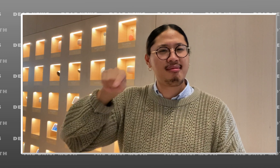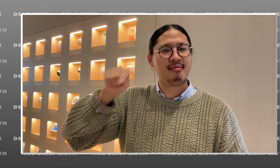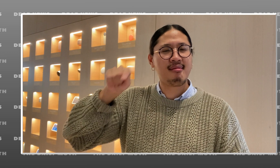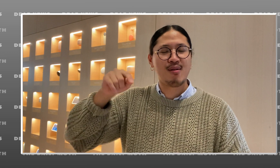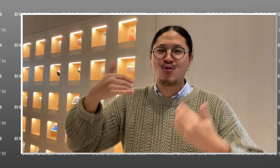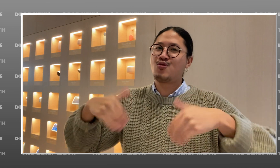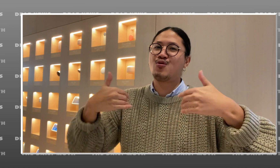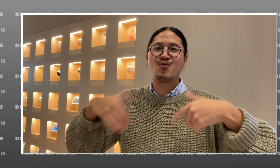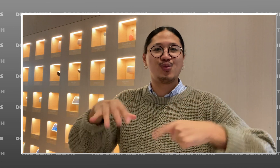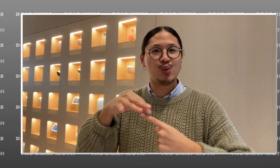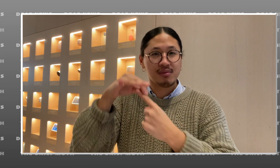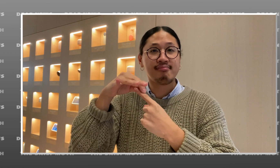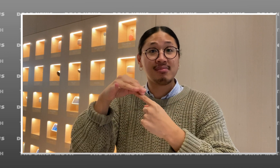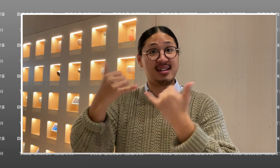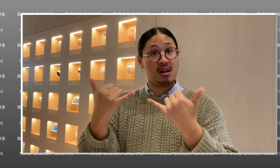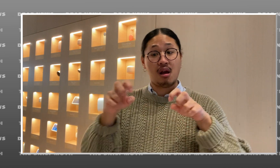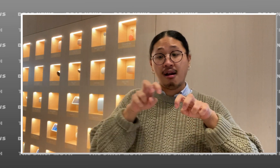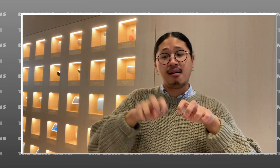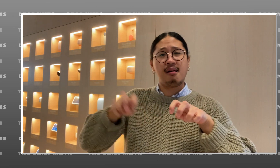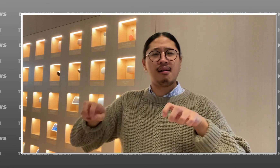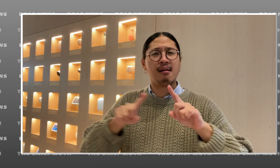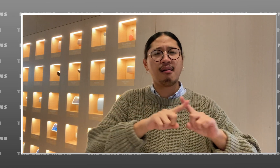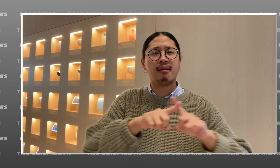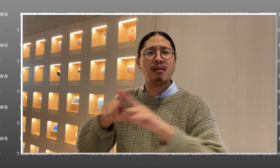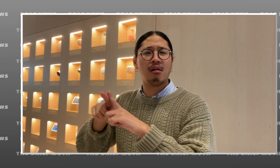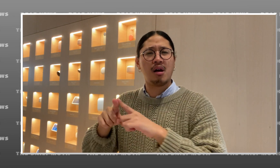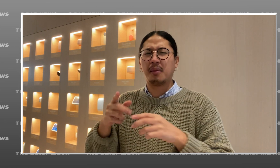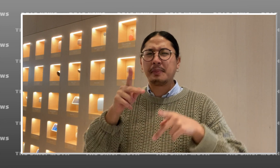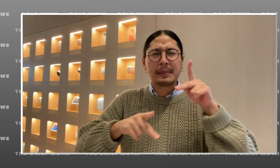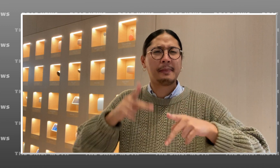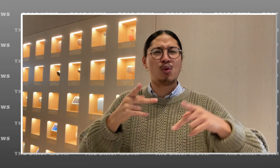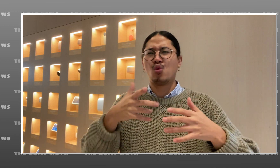That’s the point and it’s unique. Today’s panel was composed of different people